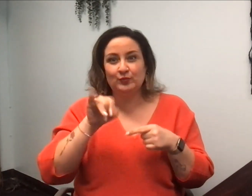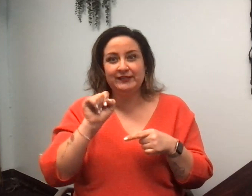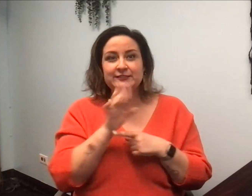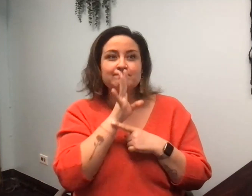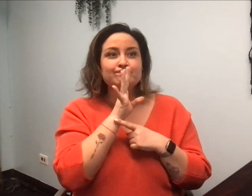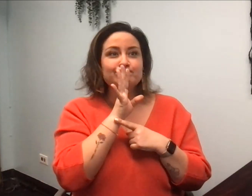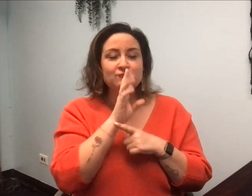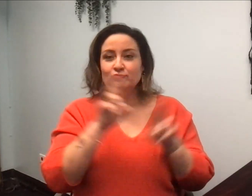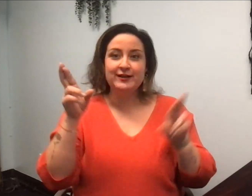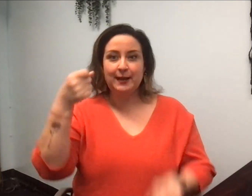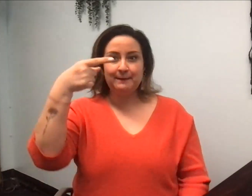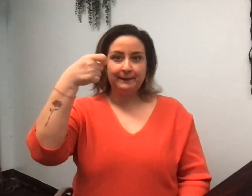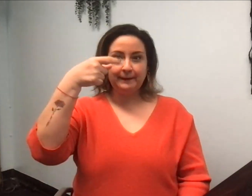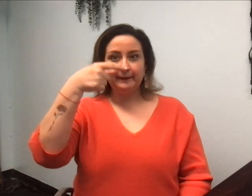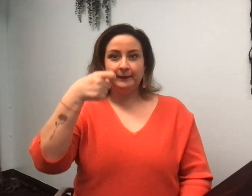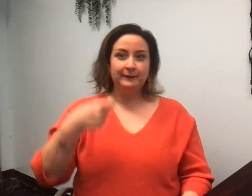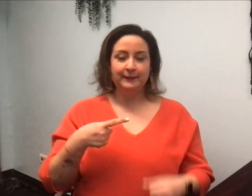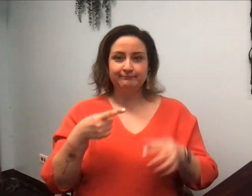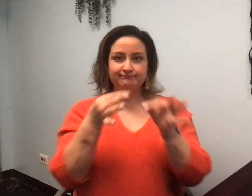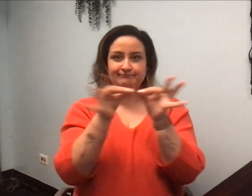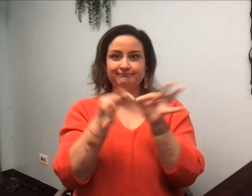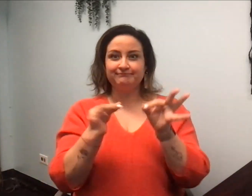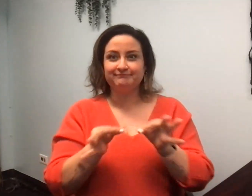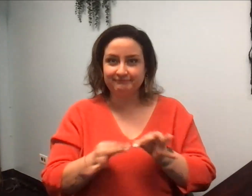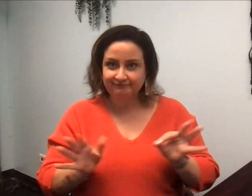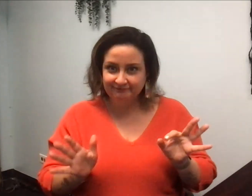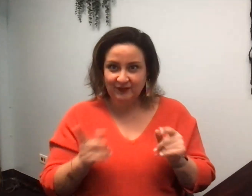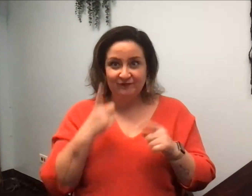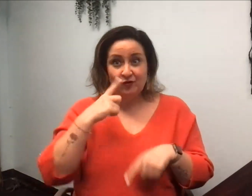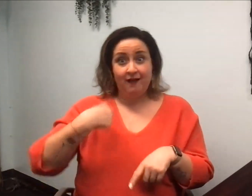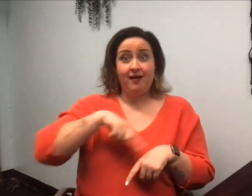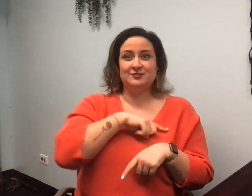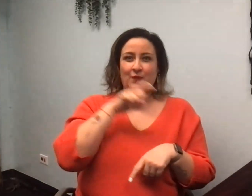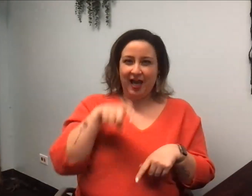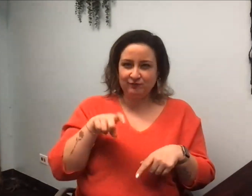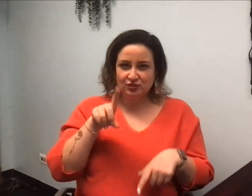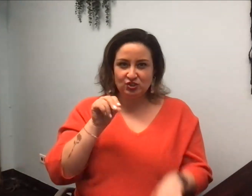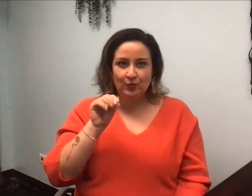in that much effort to make our work accessible. I'd like to see the same effort on